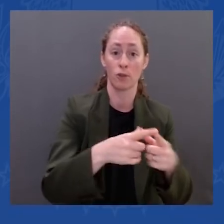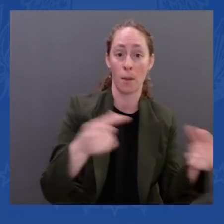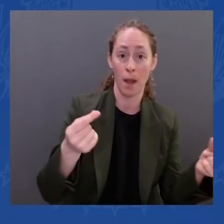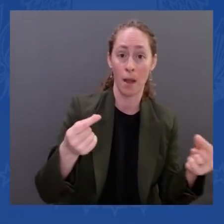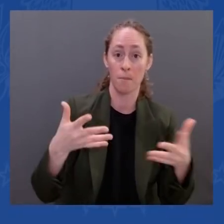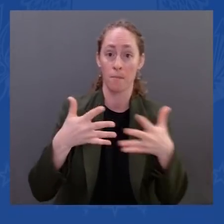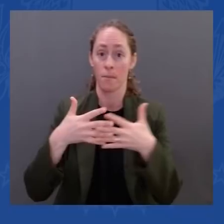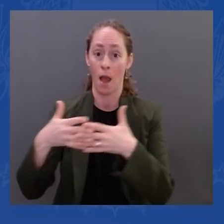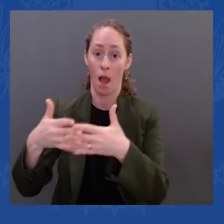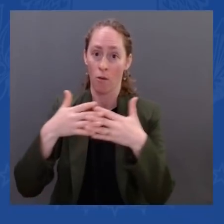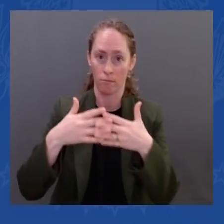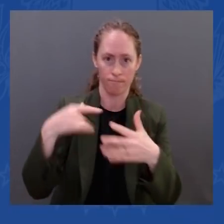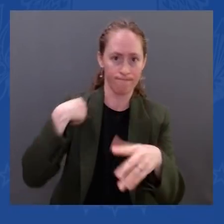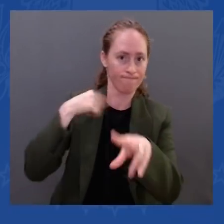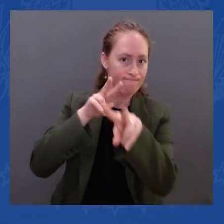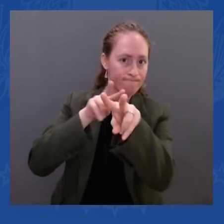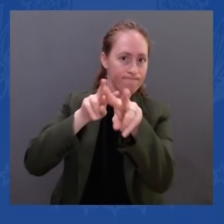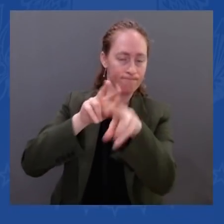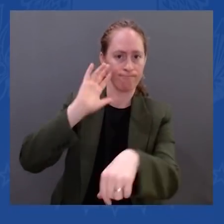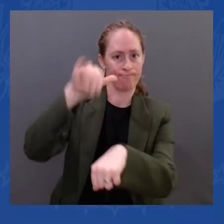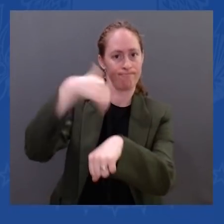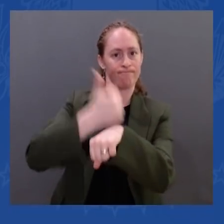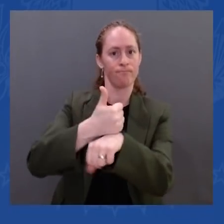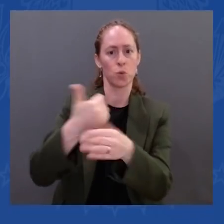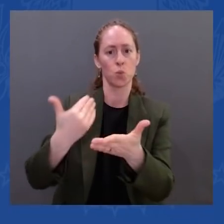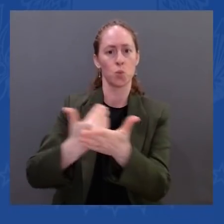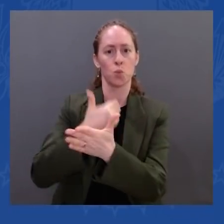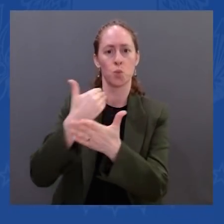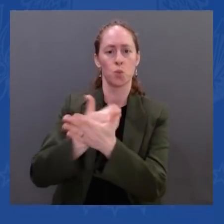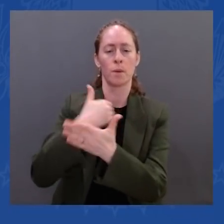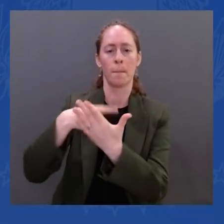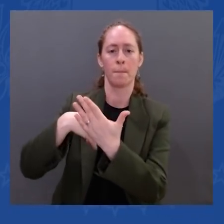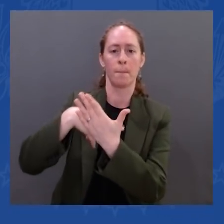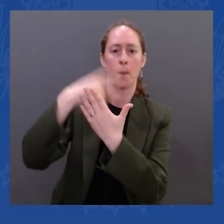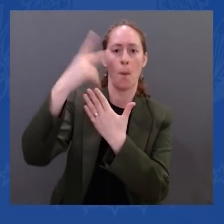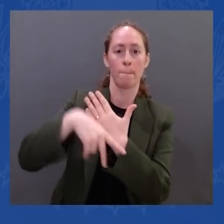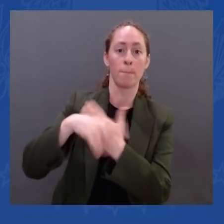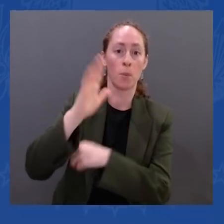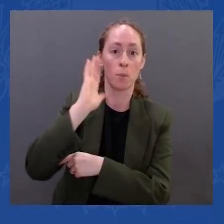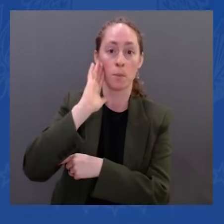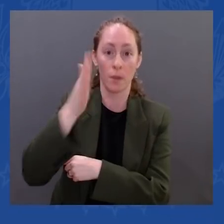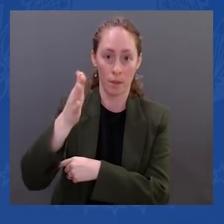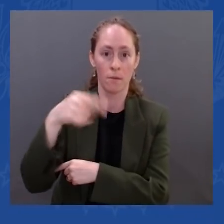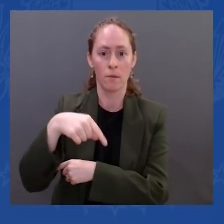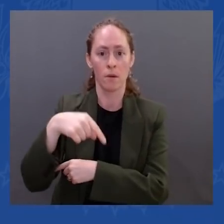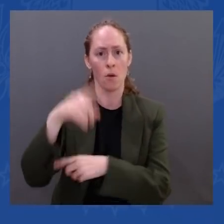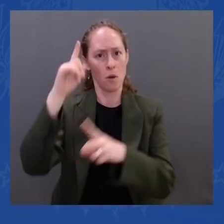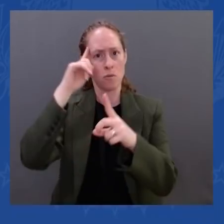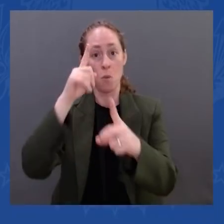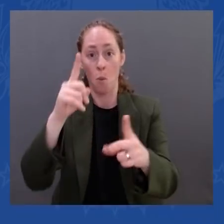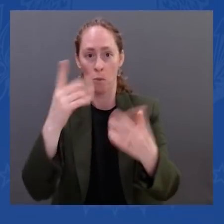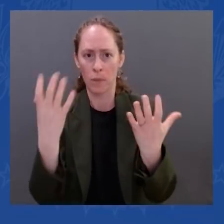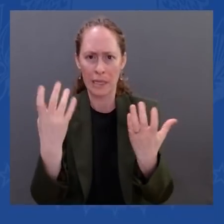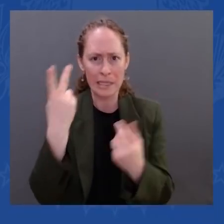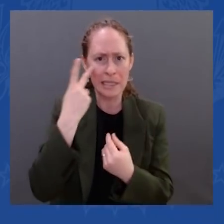and inclusive social economic environment. Regarding the new form of capitalism,